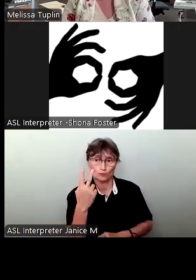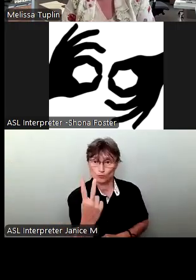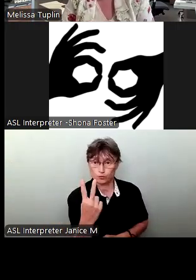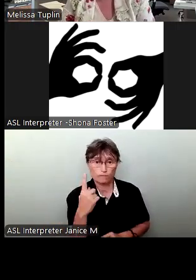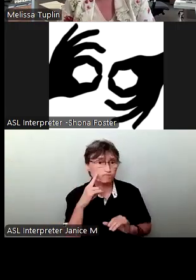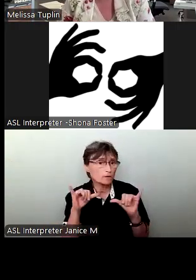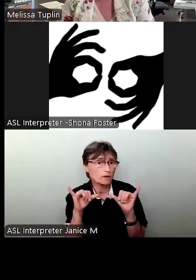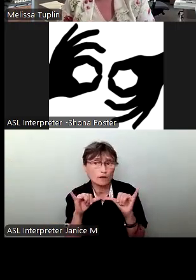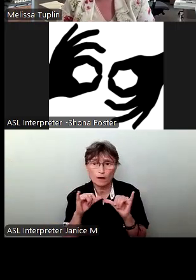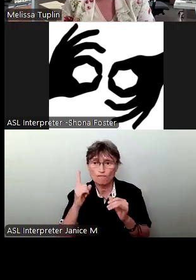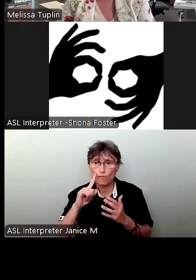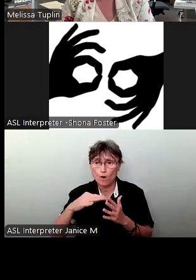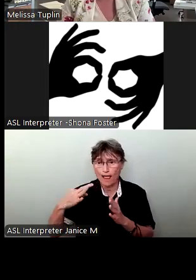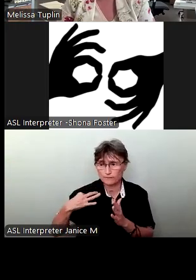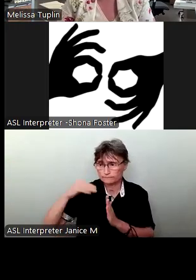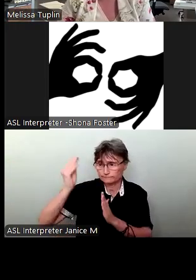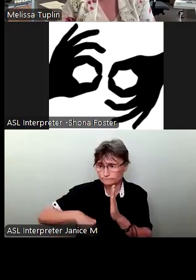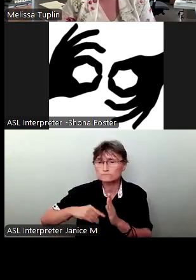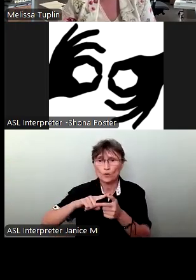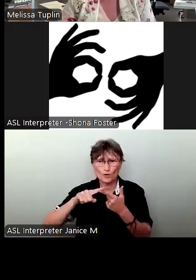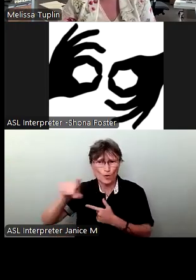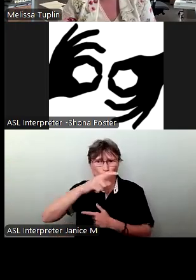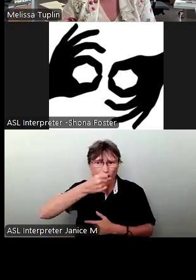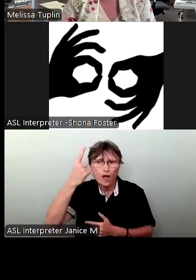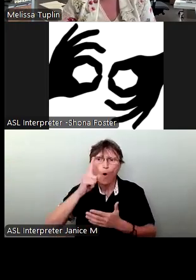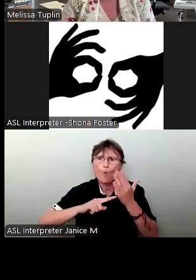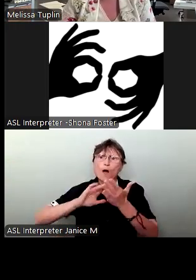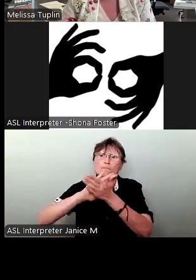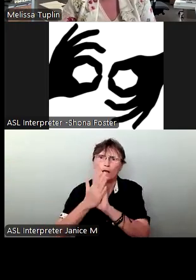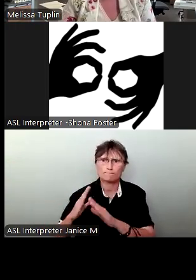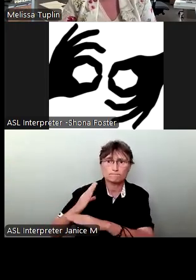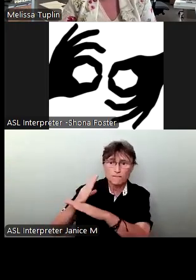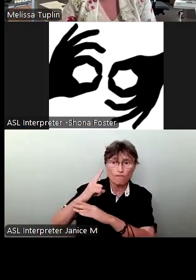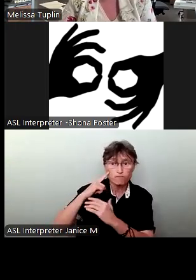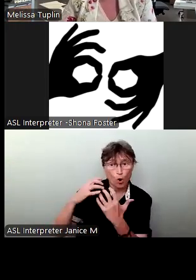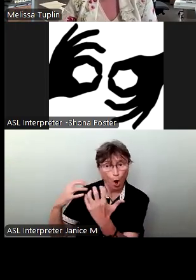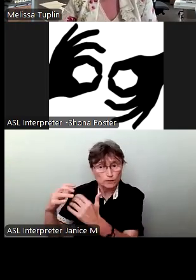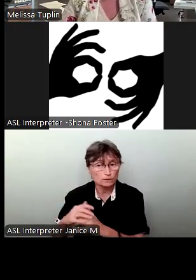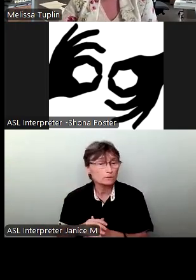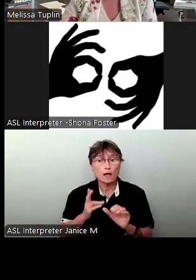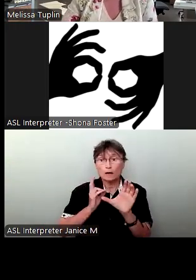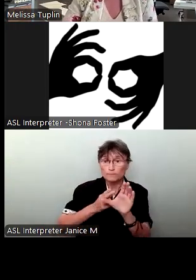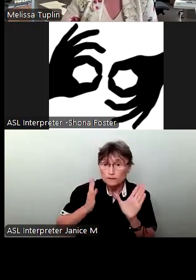describes and understands the barriers for audiences, participants, staff or volunteers